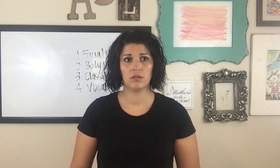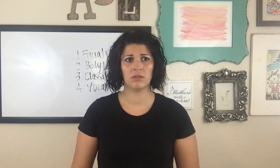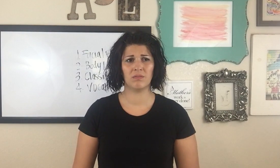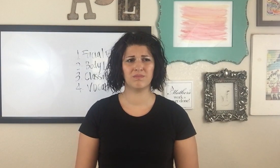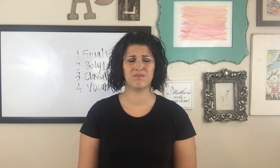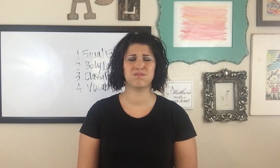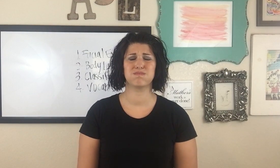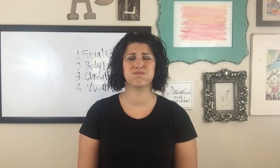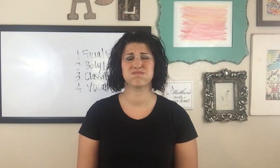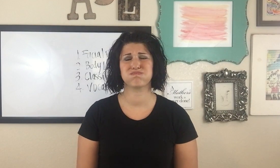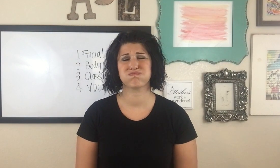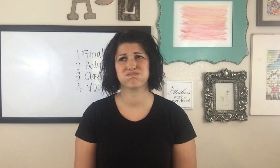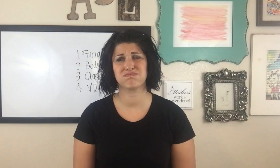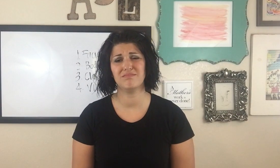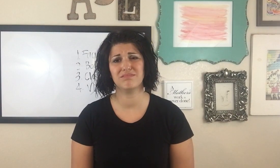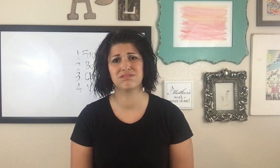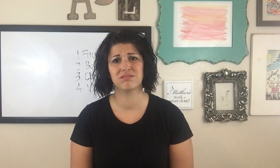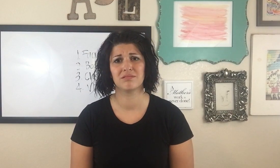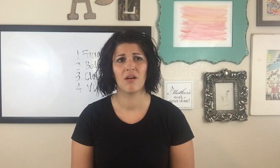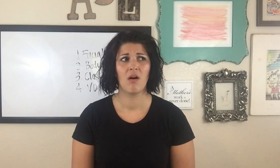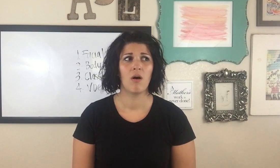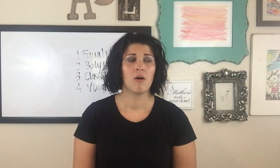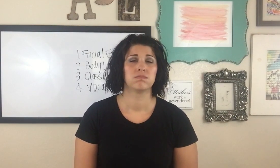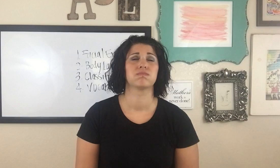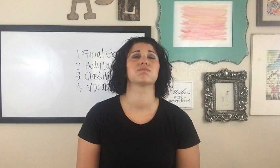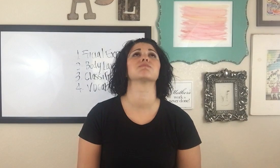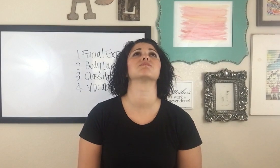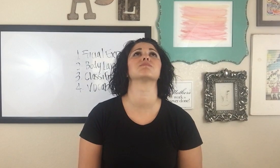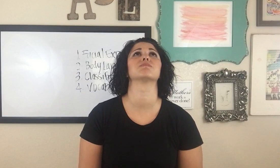Oh, oh, oh.